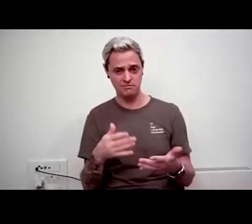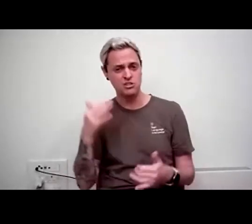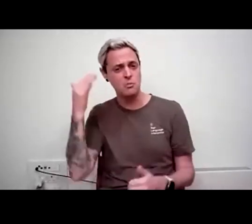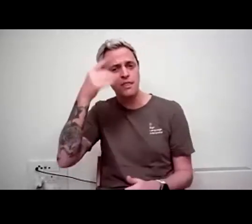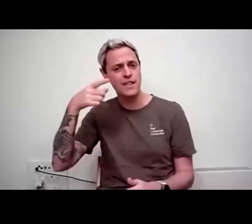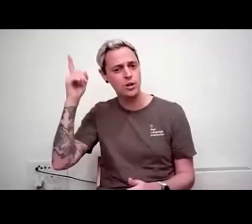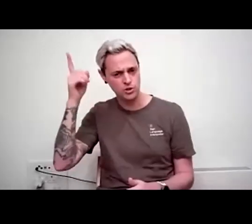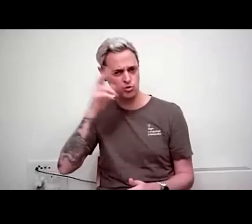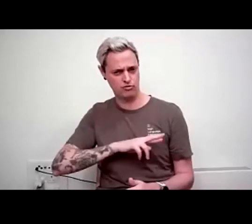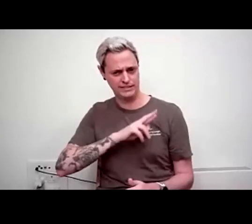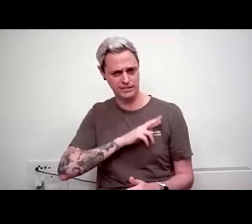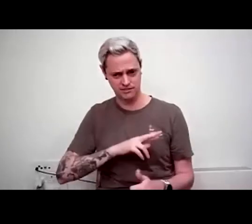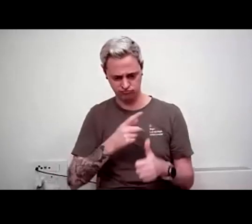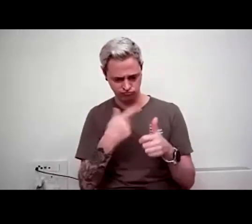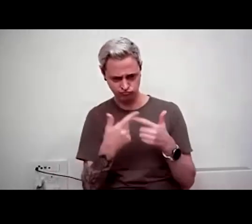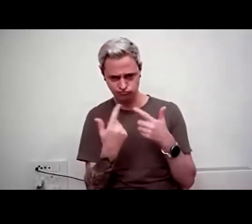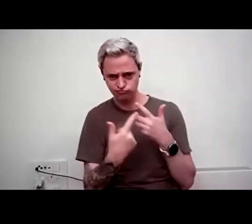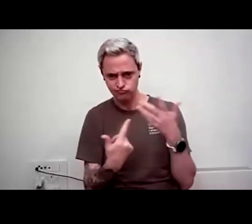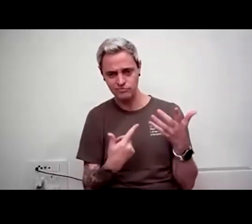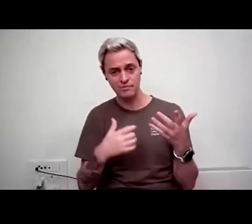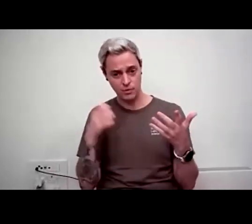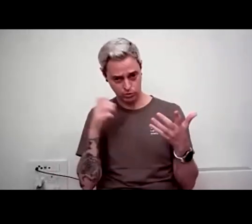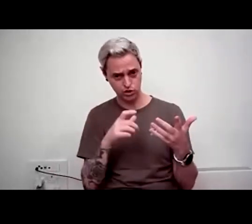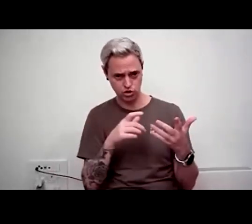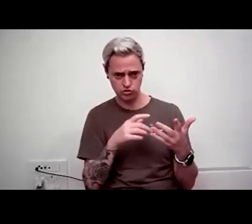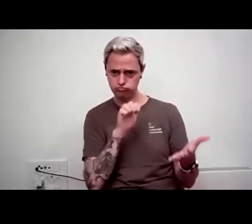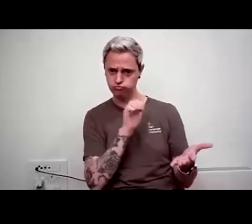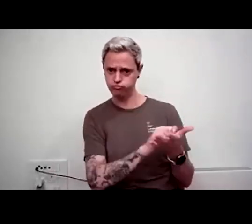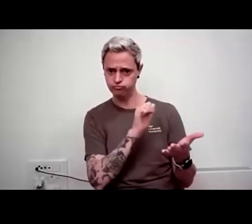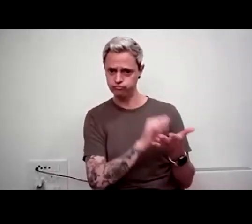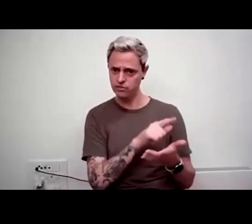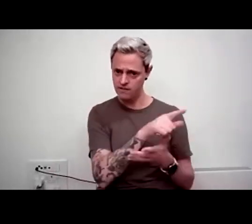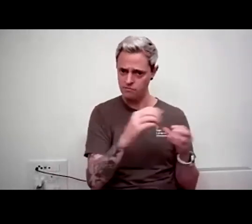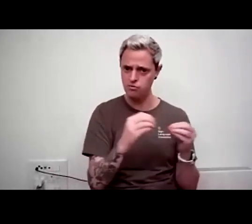why we ought to follow Brian from inclusivity to prophecy